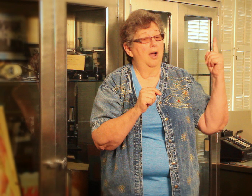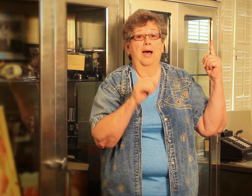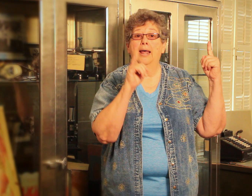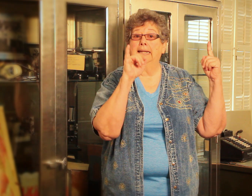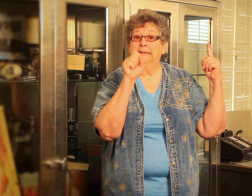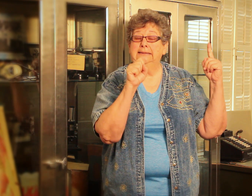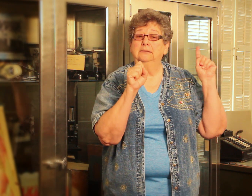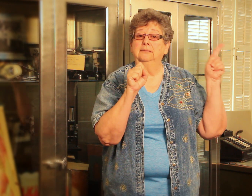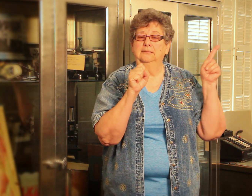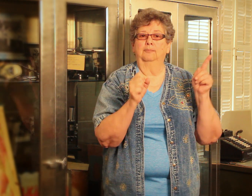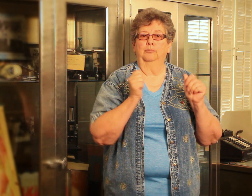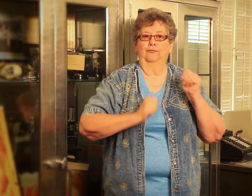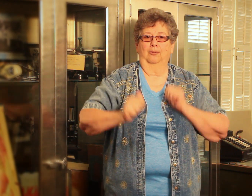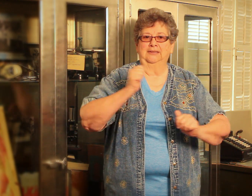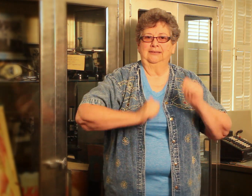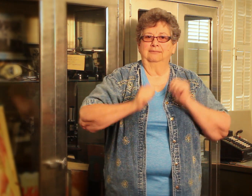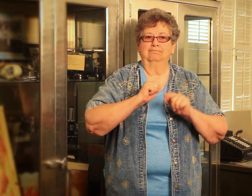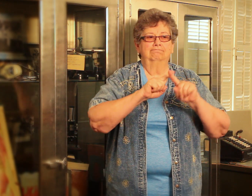One of our hallways is the performance hall.